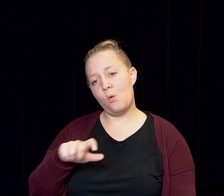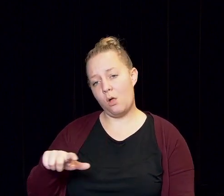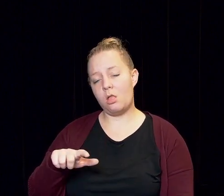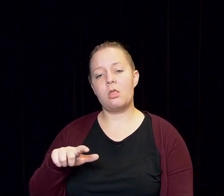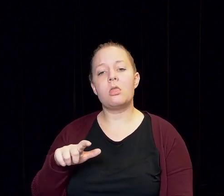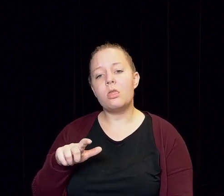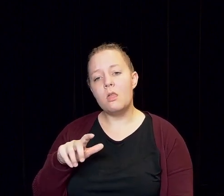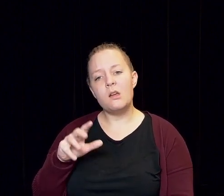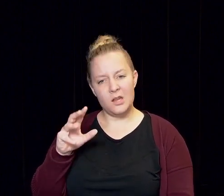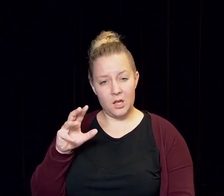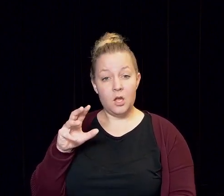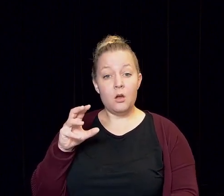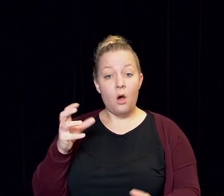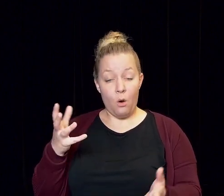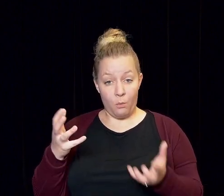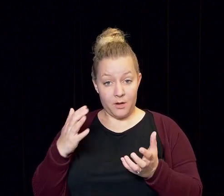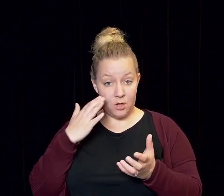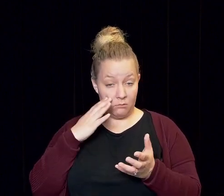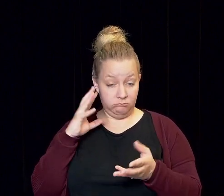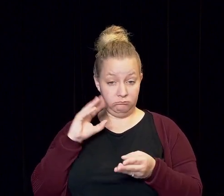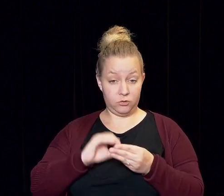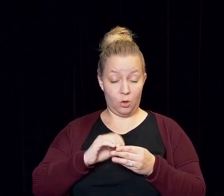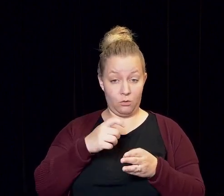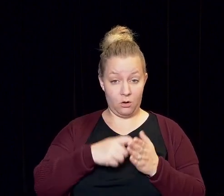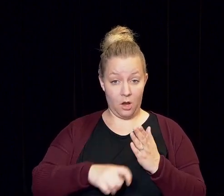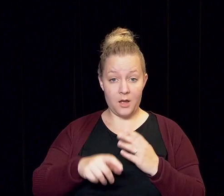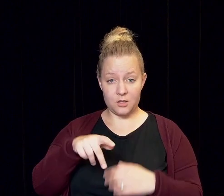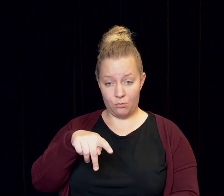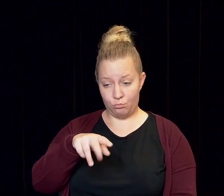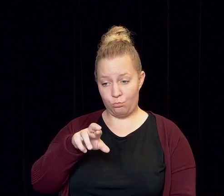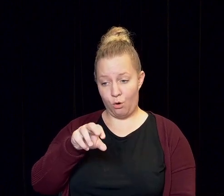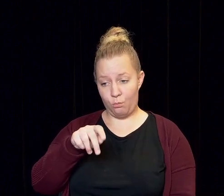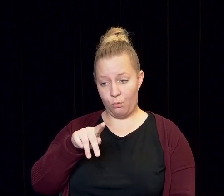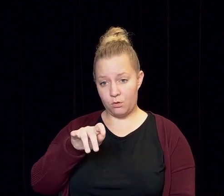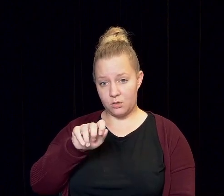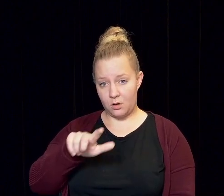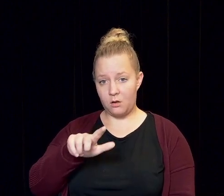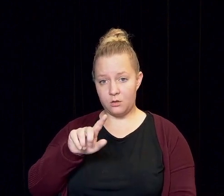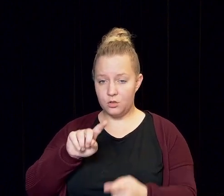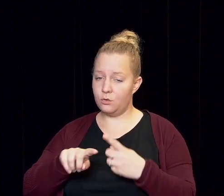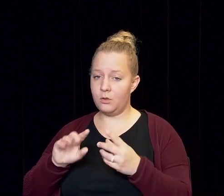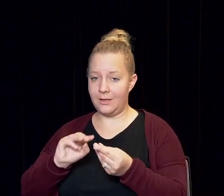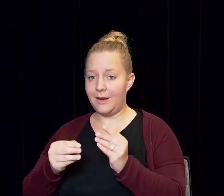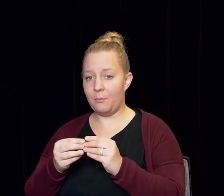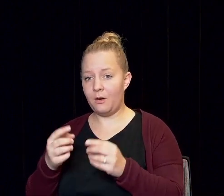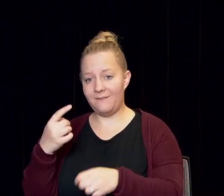total cost proportional to the number of days that were visited? Since those are the two things